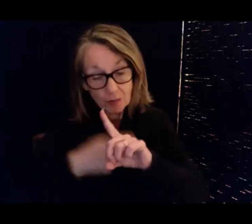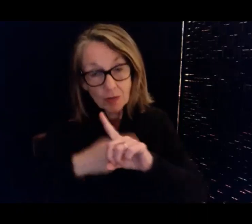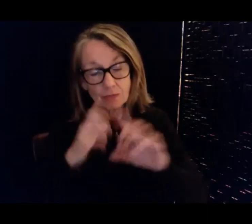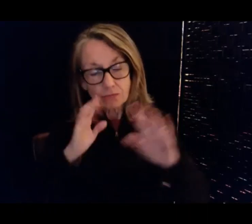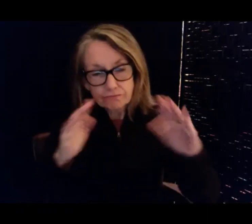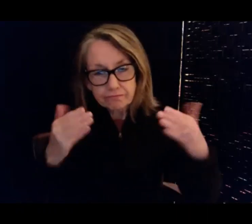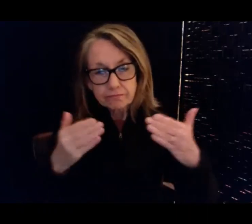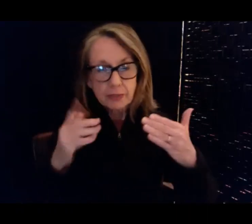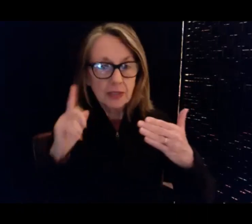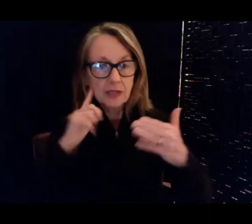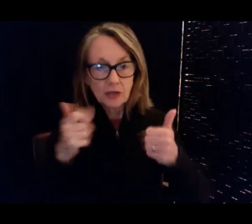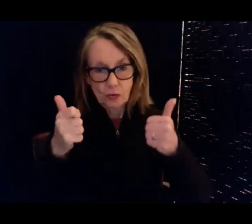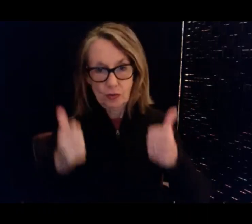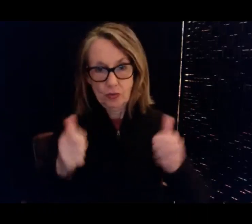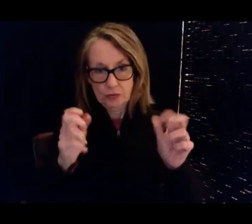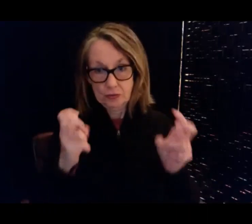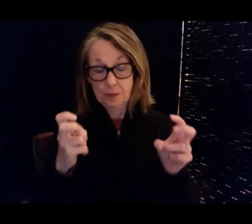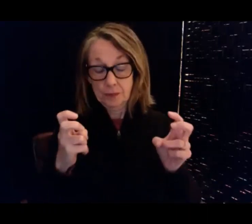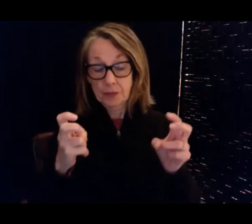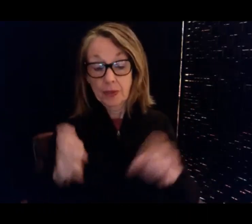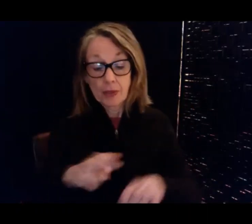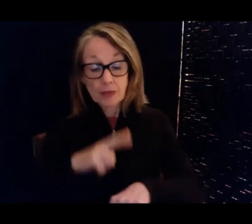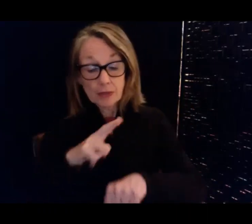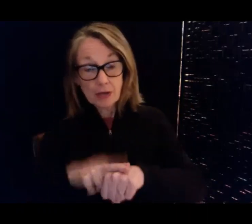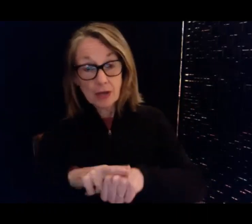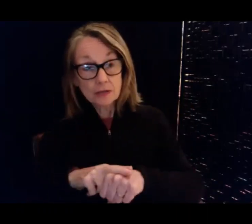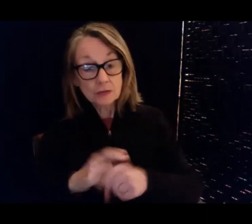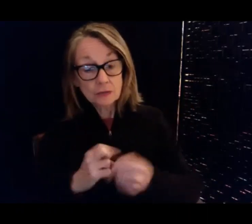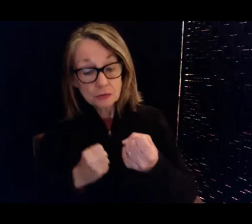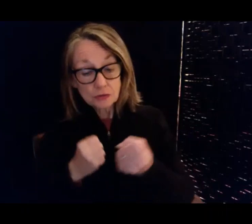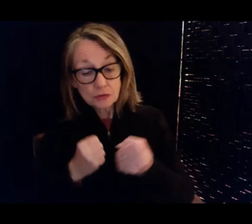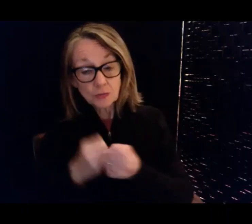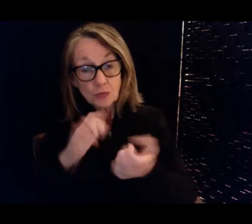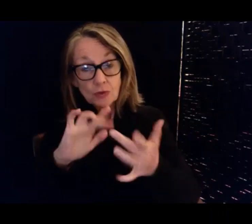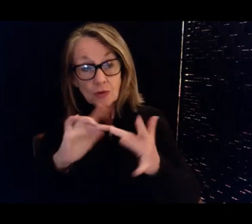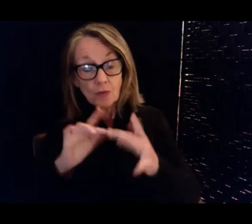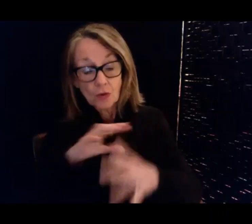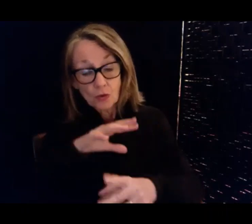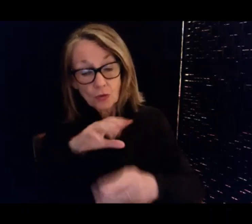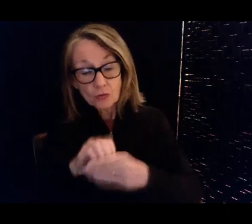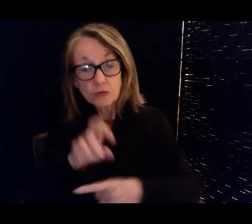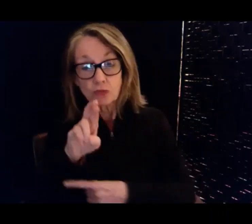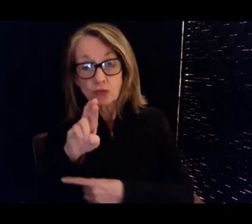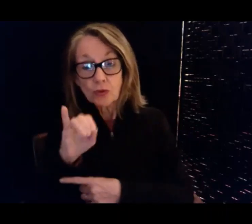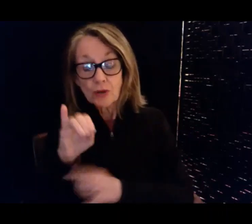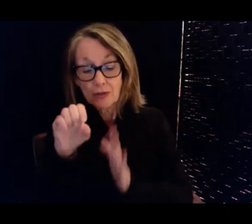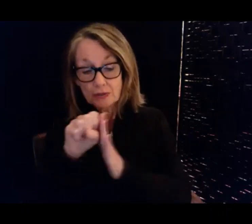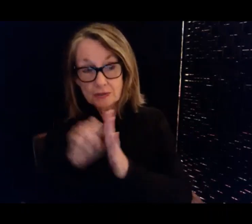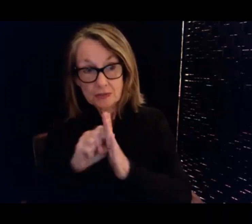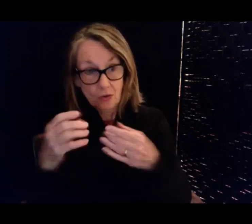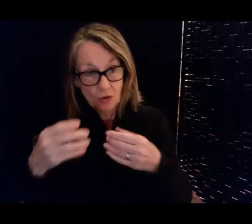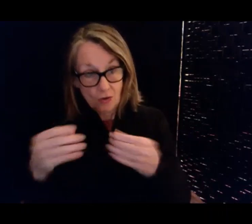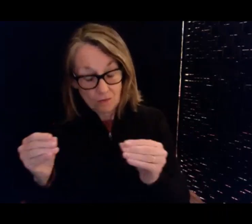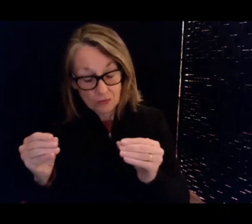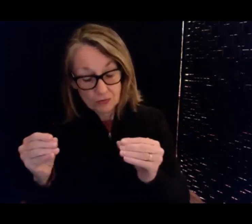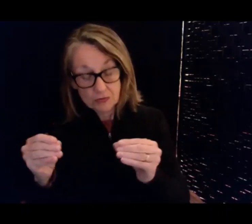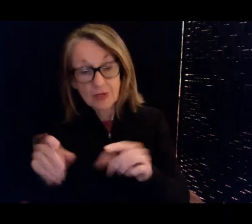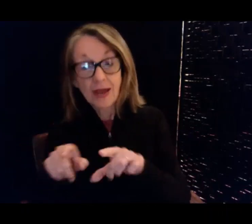national support network includes the Rhode Island State Office and also state